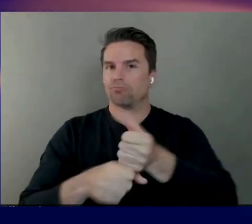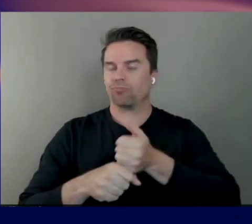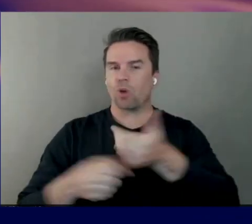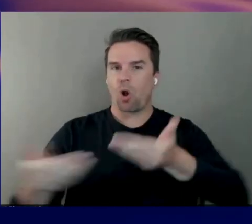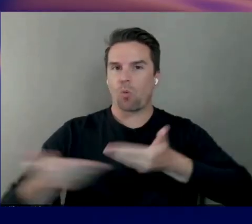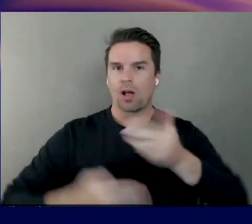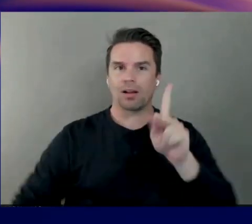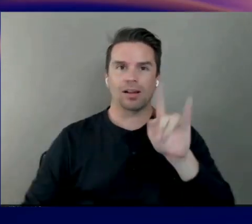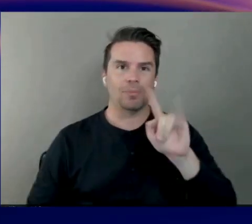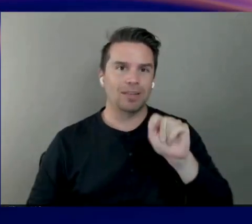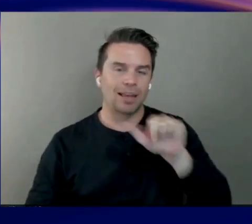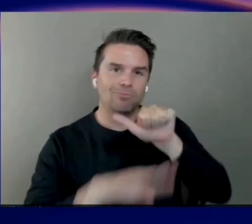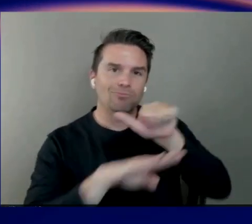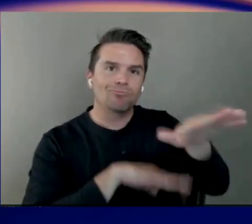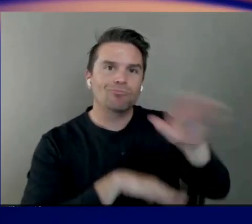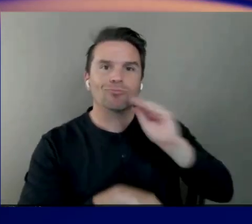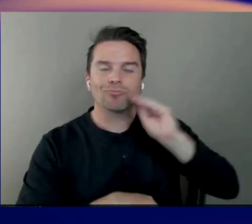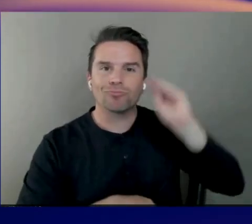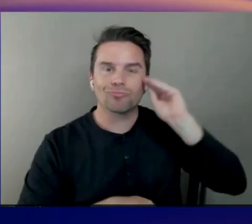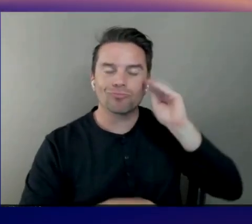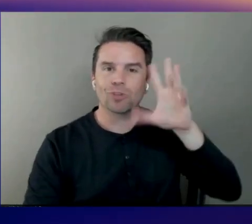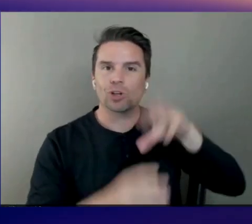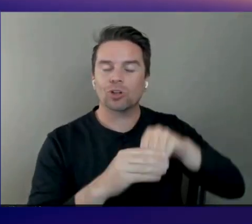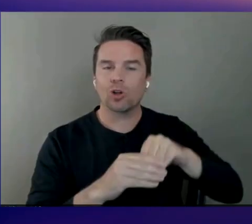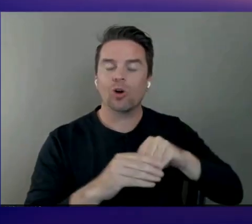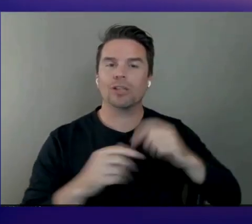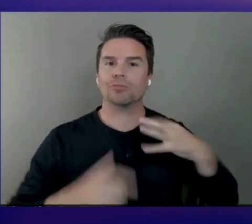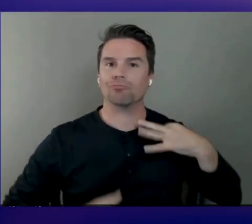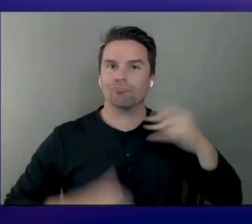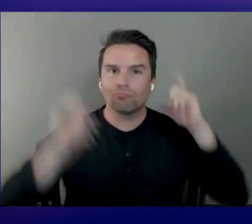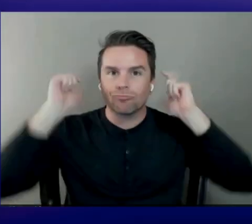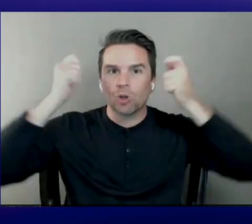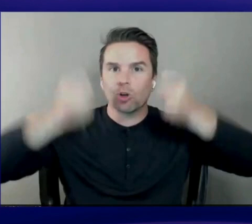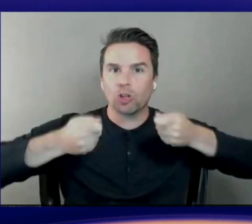that includes a DeepRacer hoodie, DeepRacer track socks,